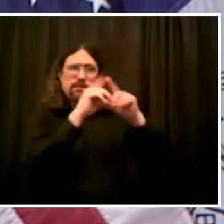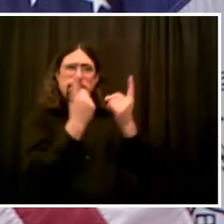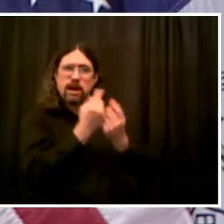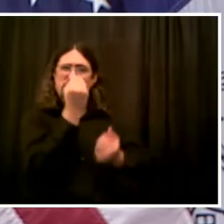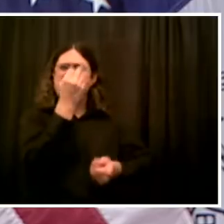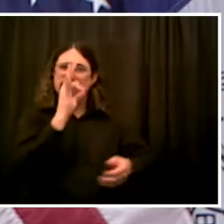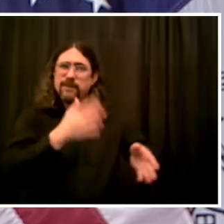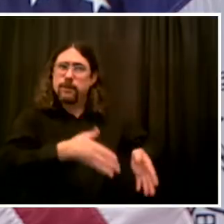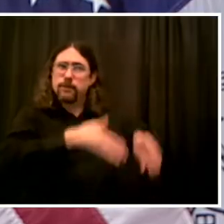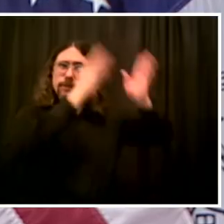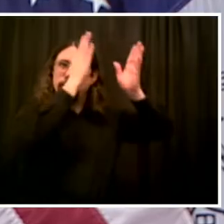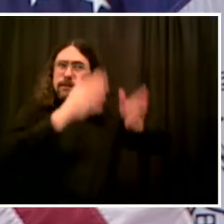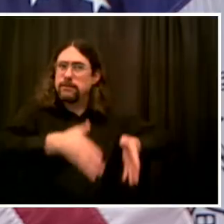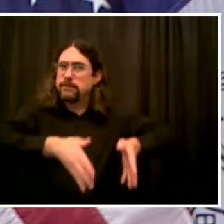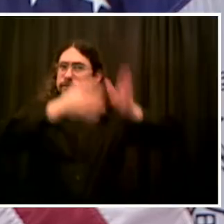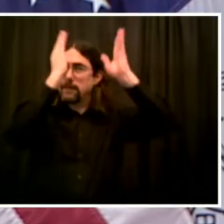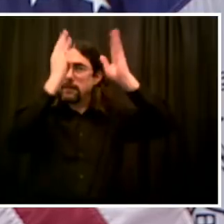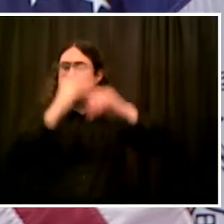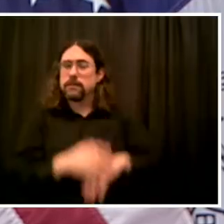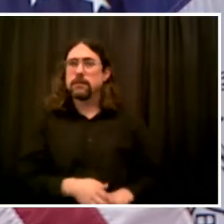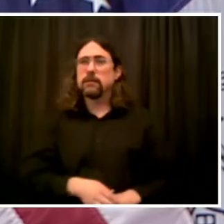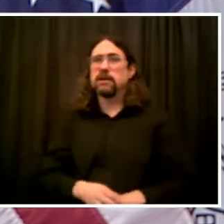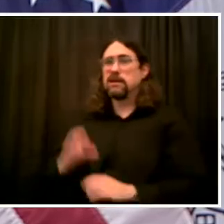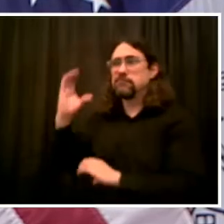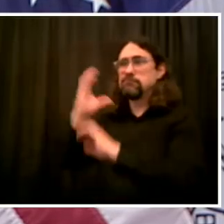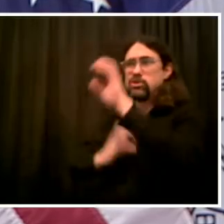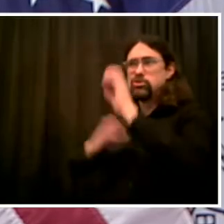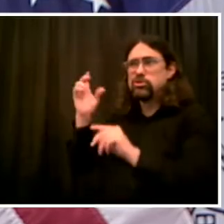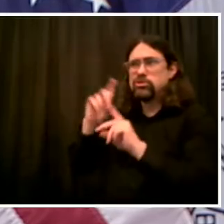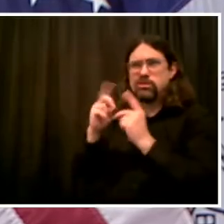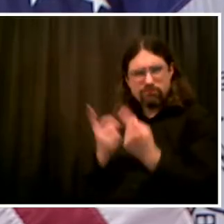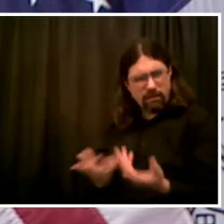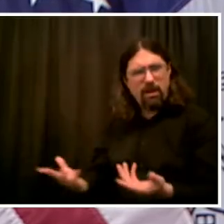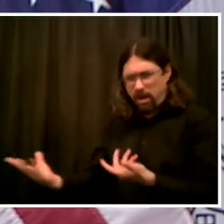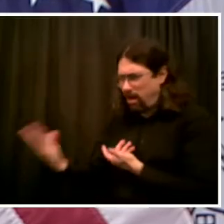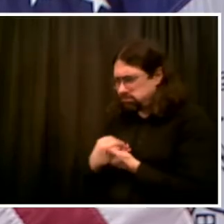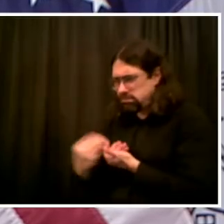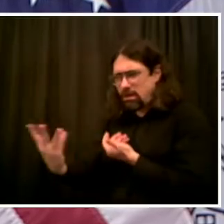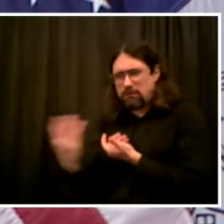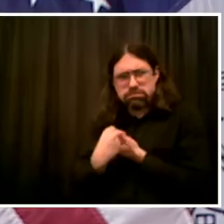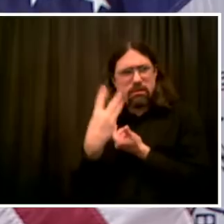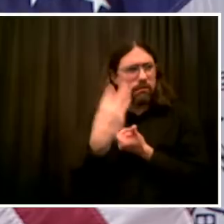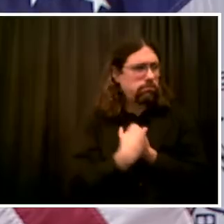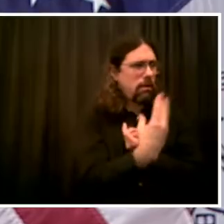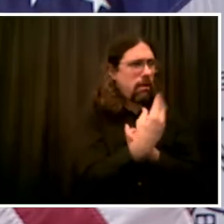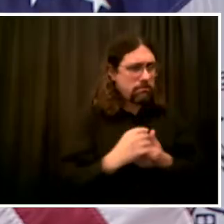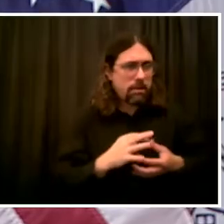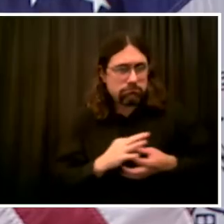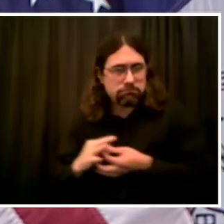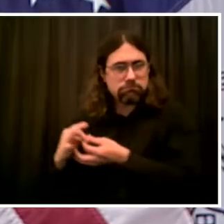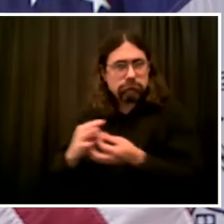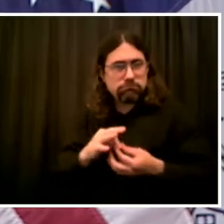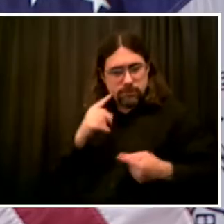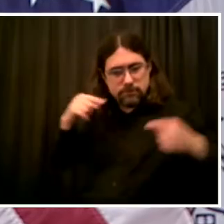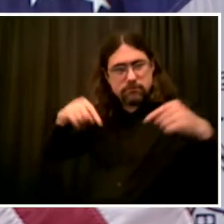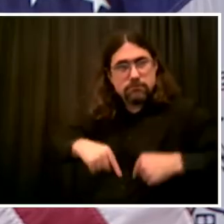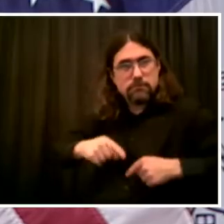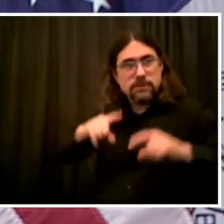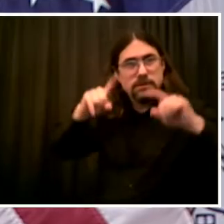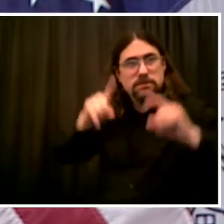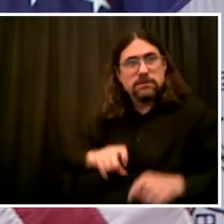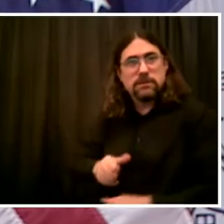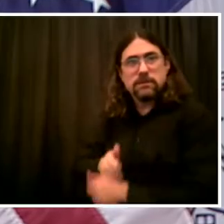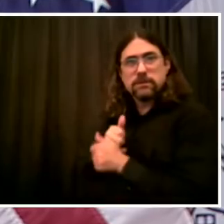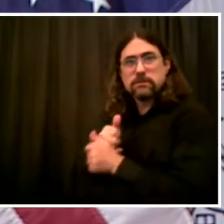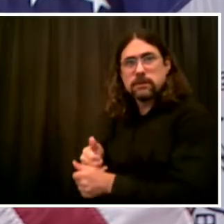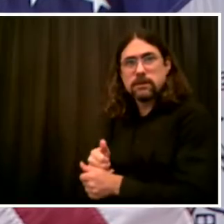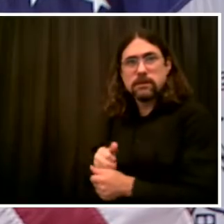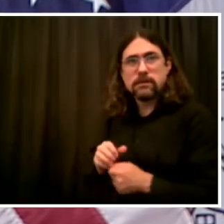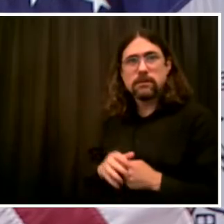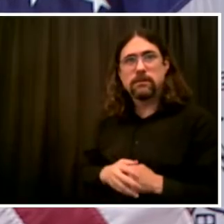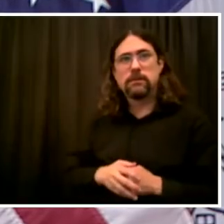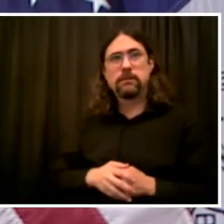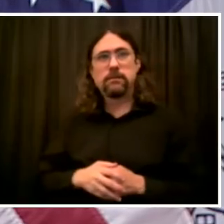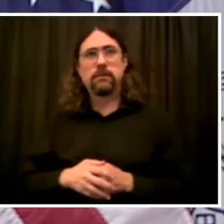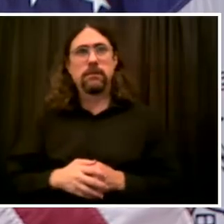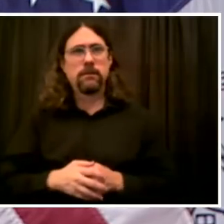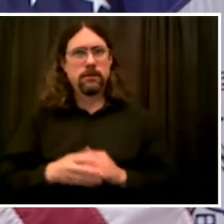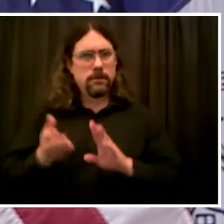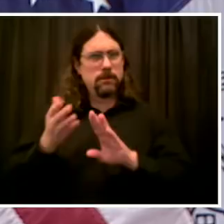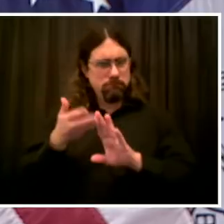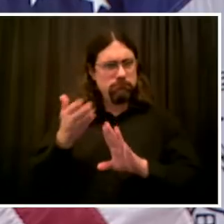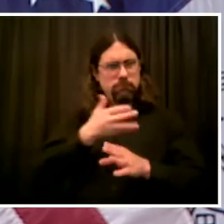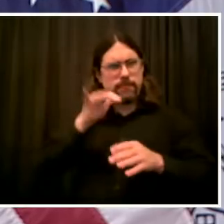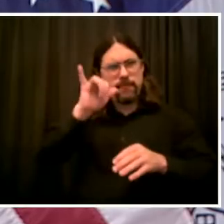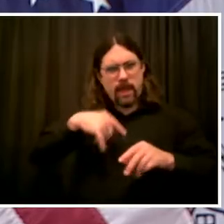IT.